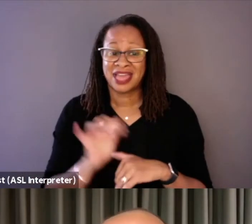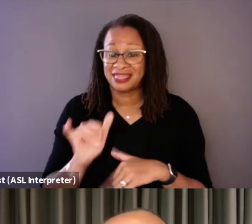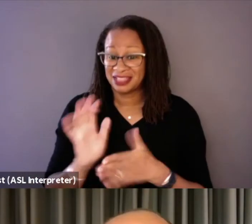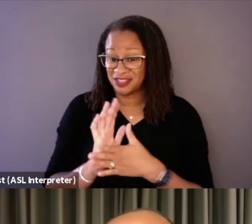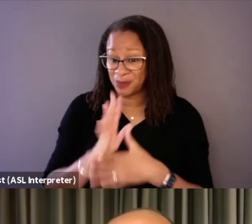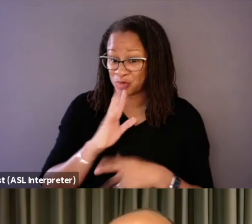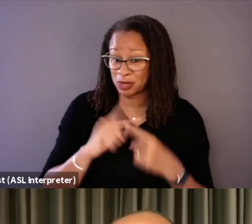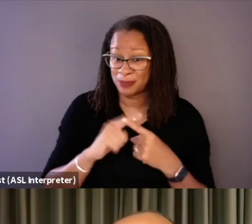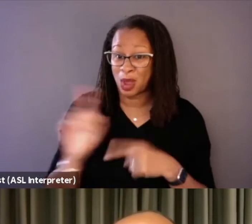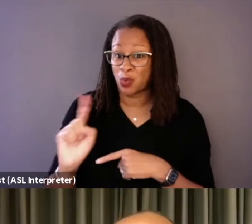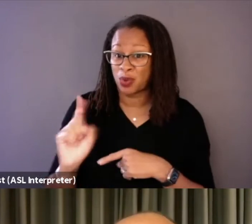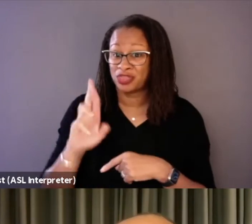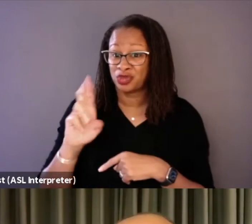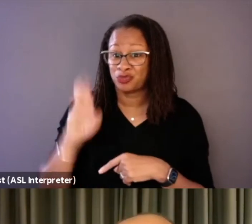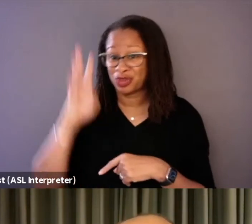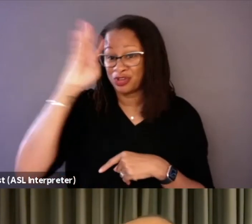at the dining room table with the bunny rabbit? Yes. - Yes.